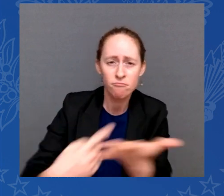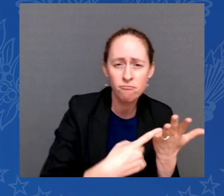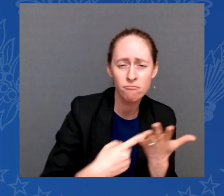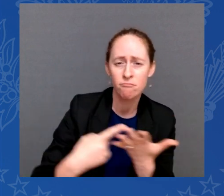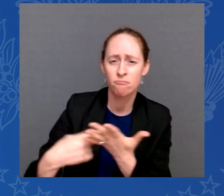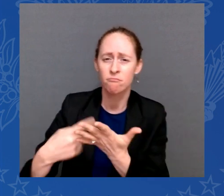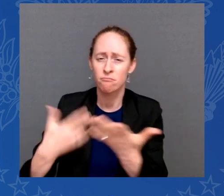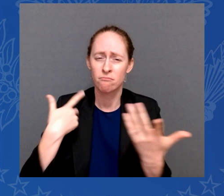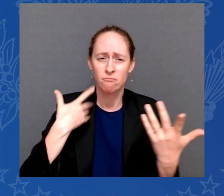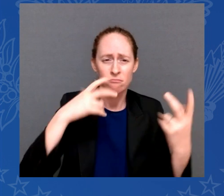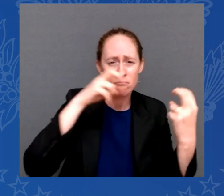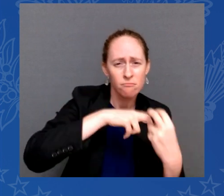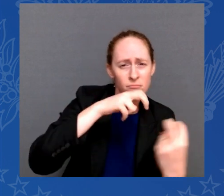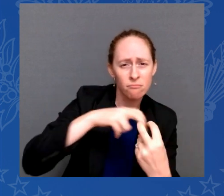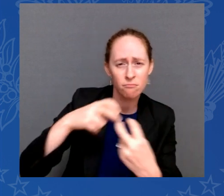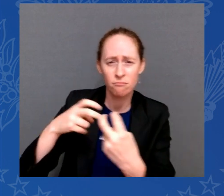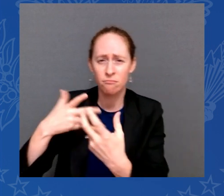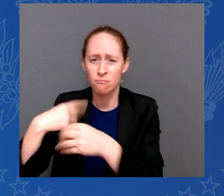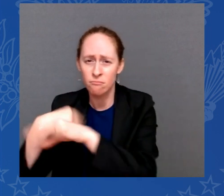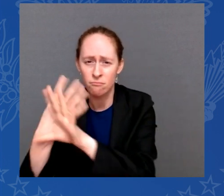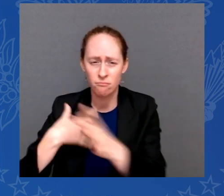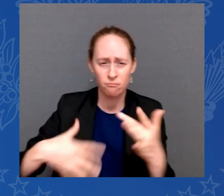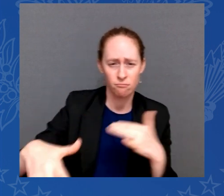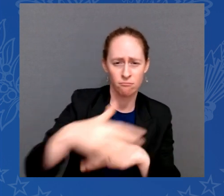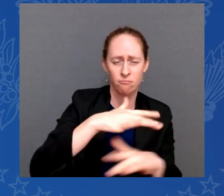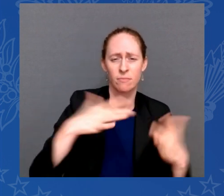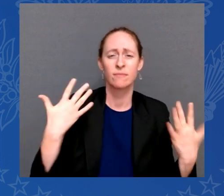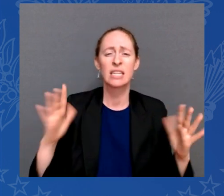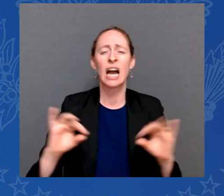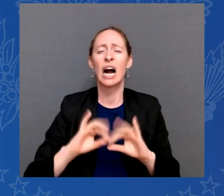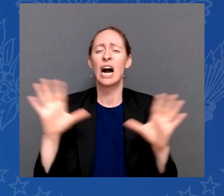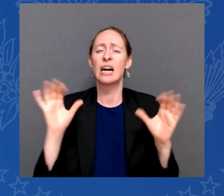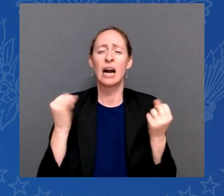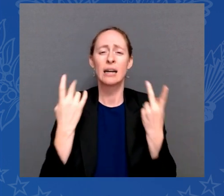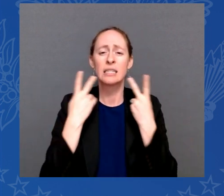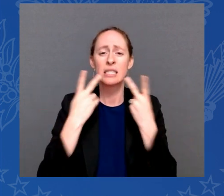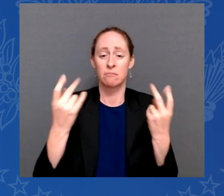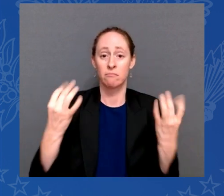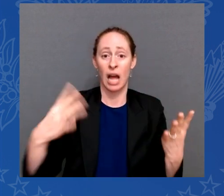And I will tell you: People are scared. When they look at these laws that are being passed